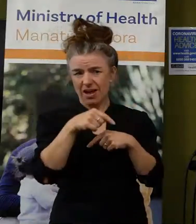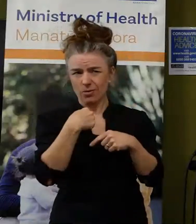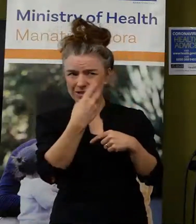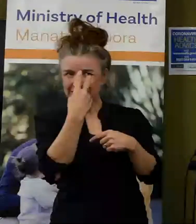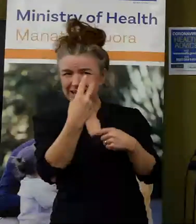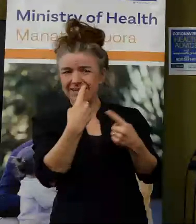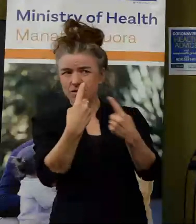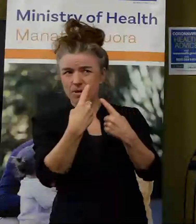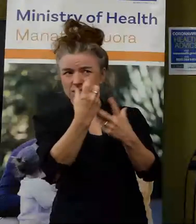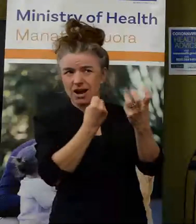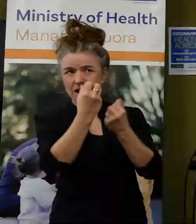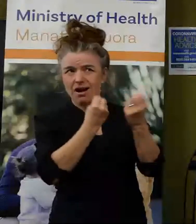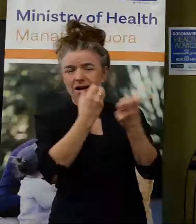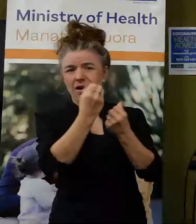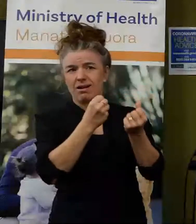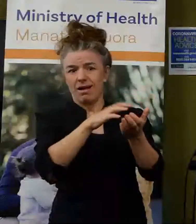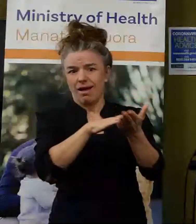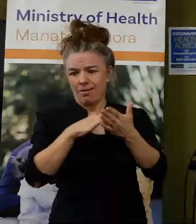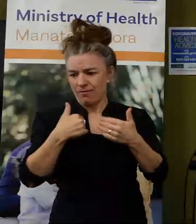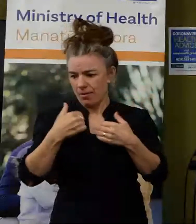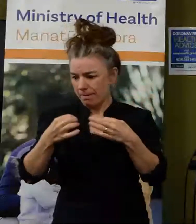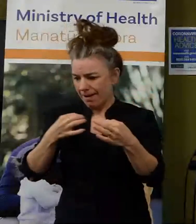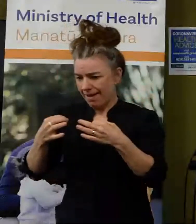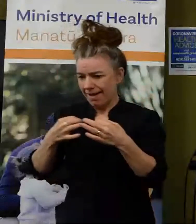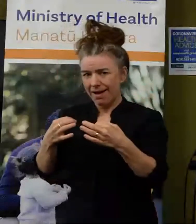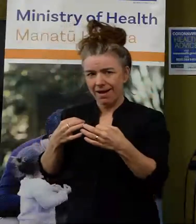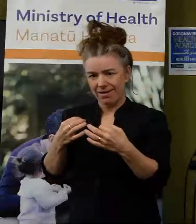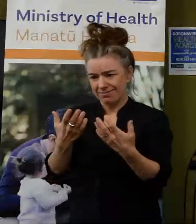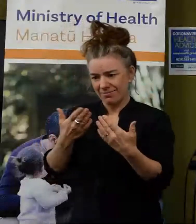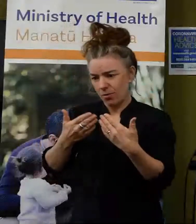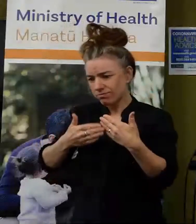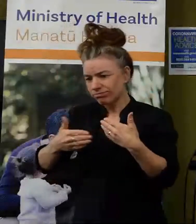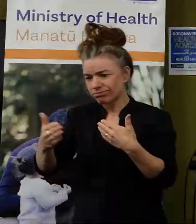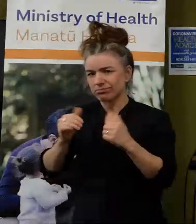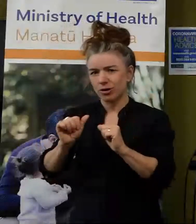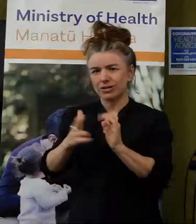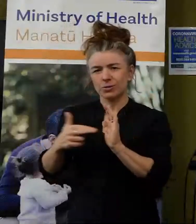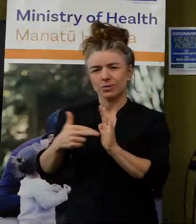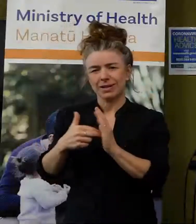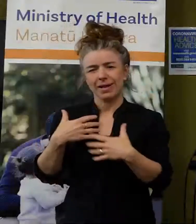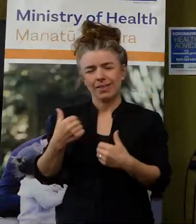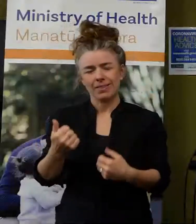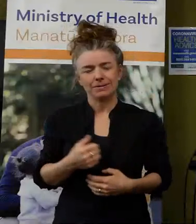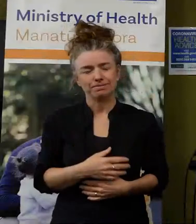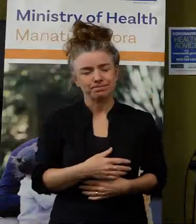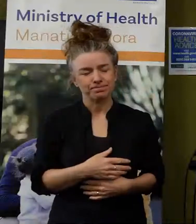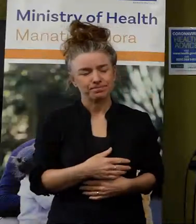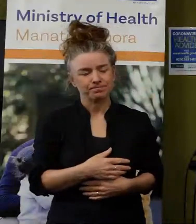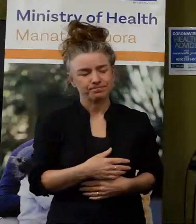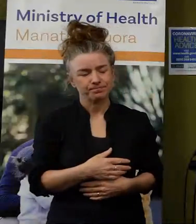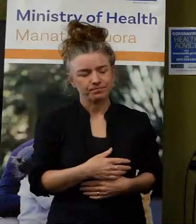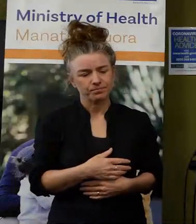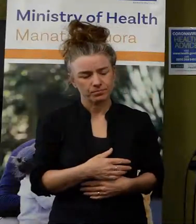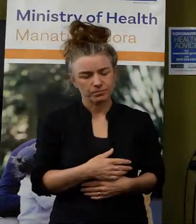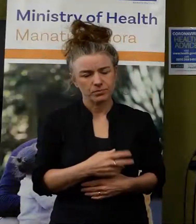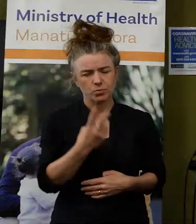And that is very important for our overall efforts. Two or three final comments.